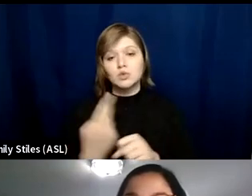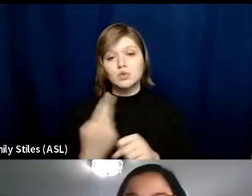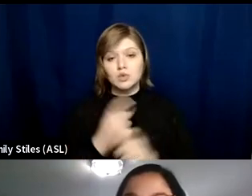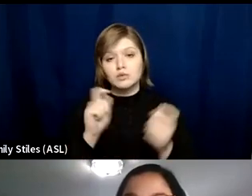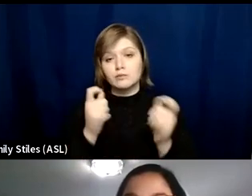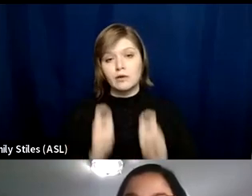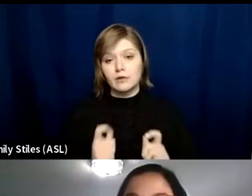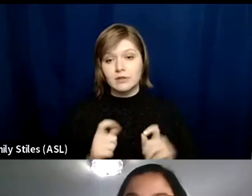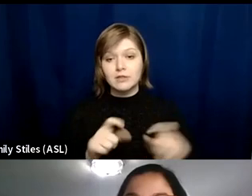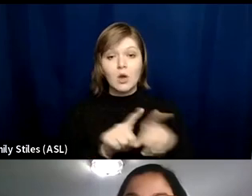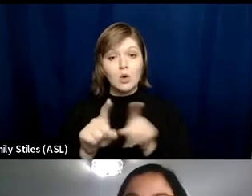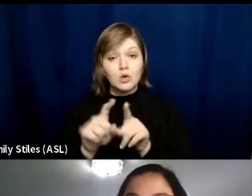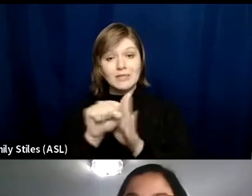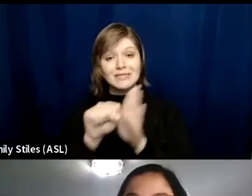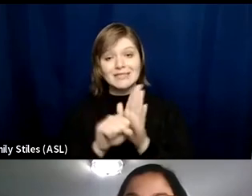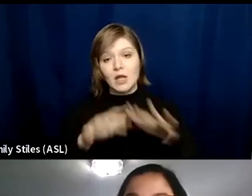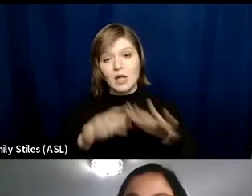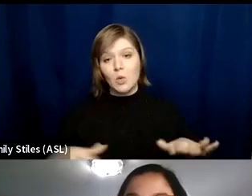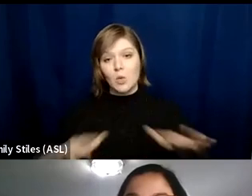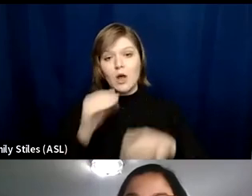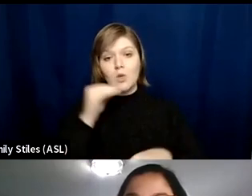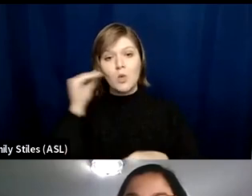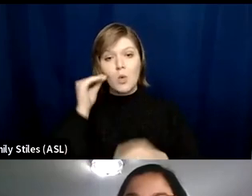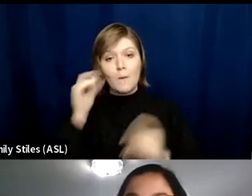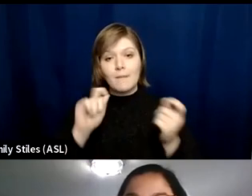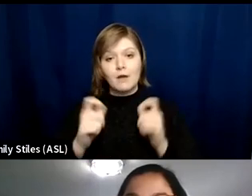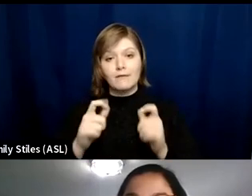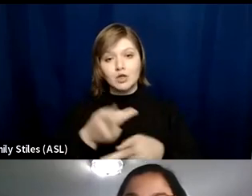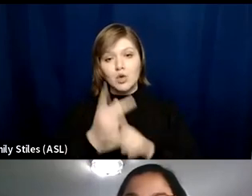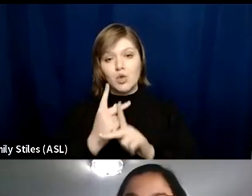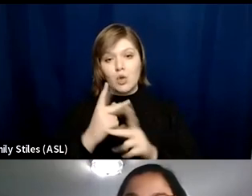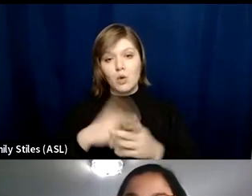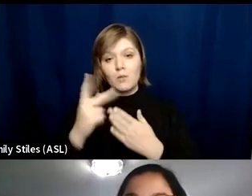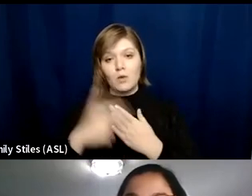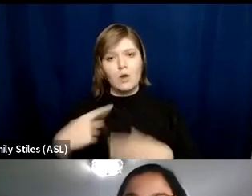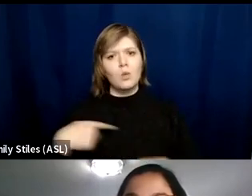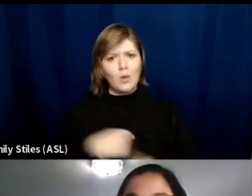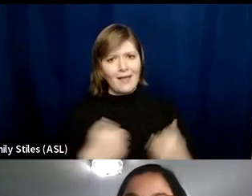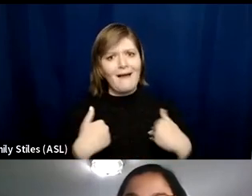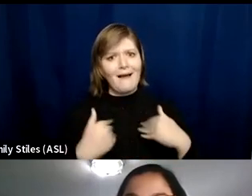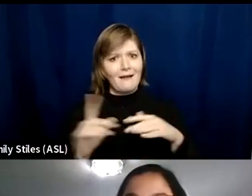did housing searches in (unknown term) County, and I built good relationships with property management companies and landlords.